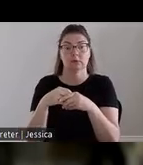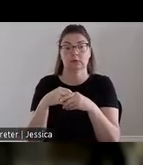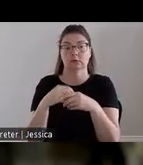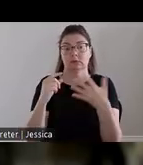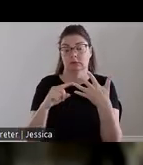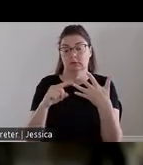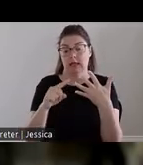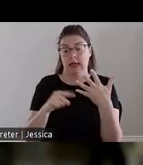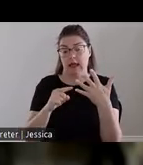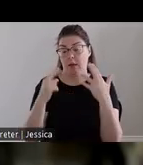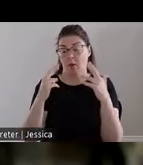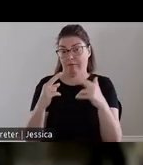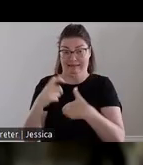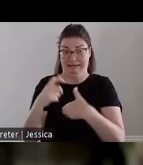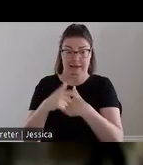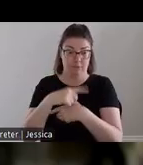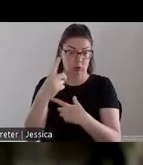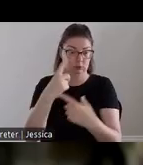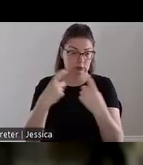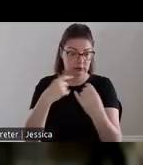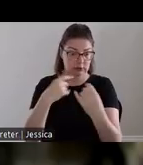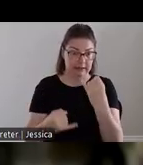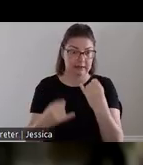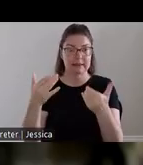plenty of time for your questions. Next slide.